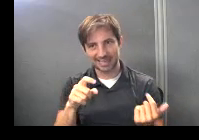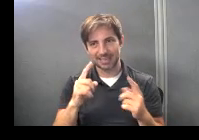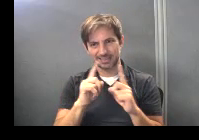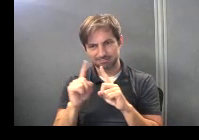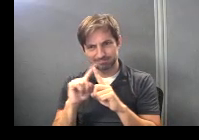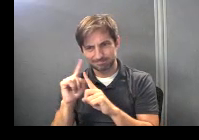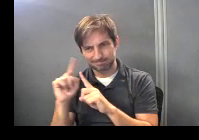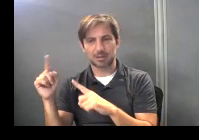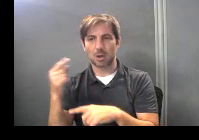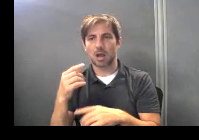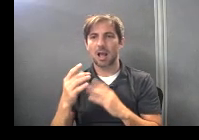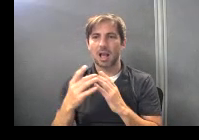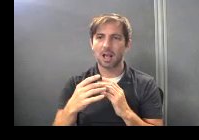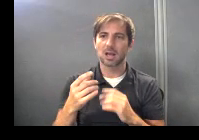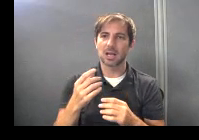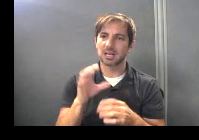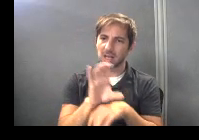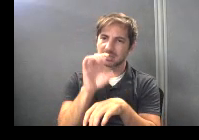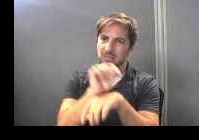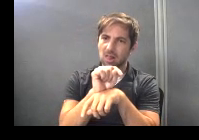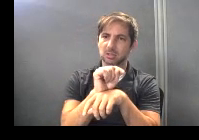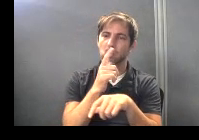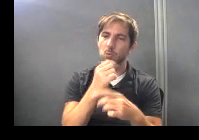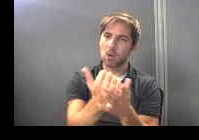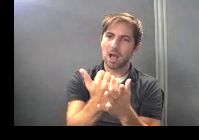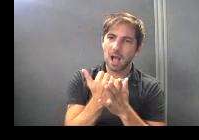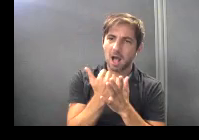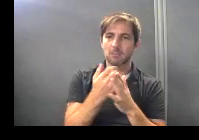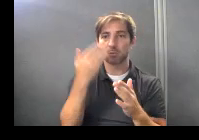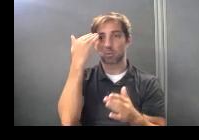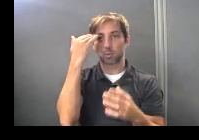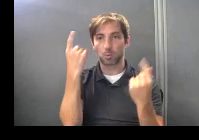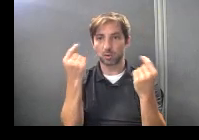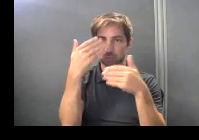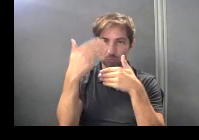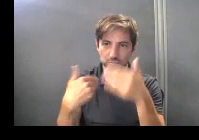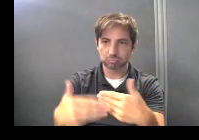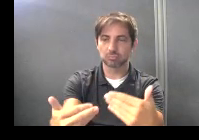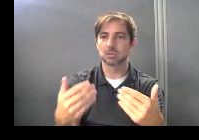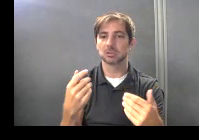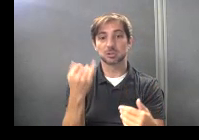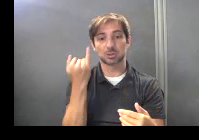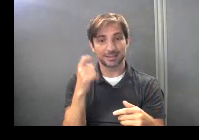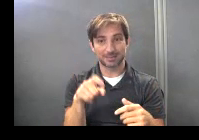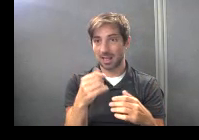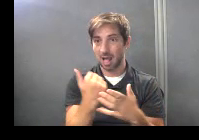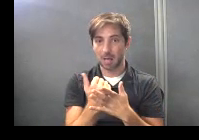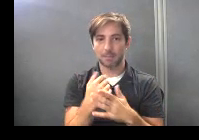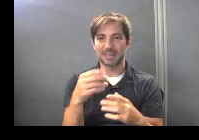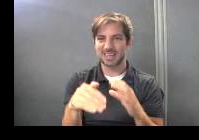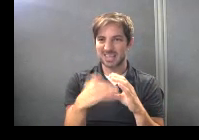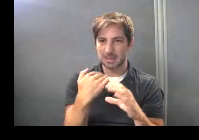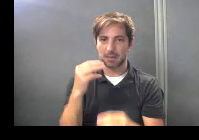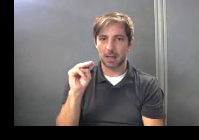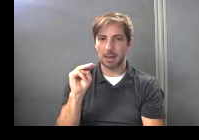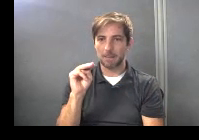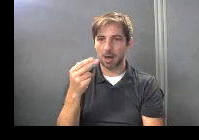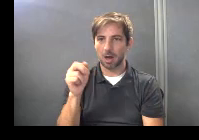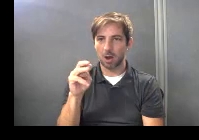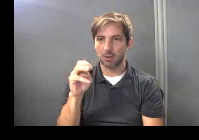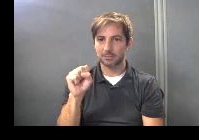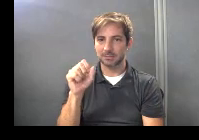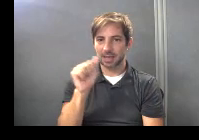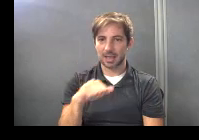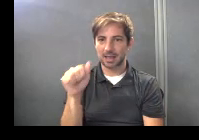QUALITY CONTROL CONSULTANTS. LET ME KNOW.